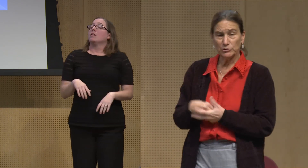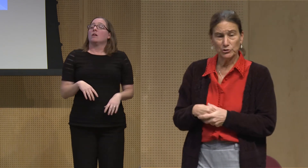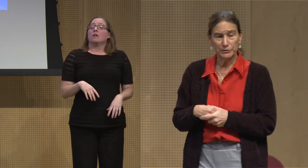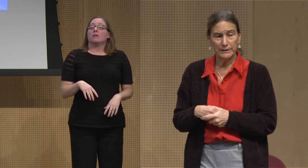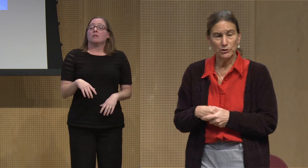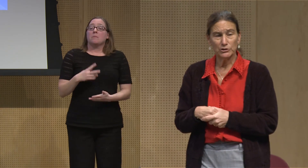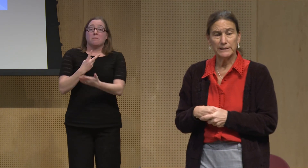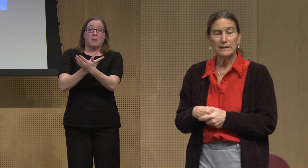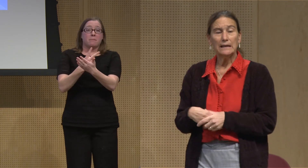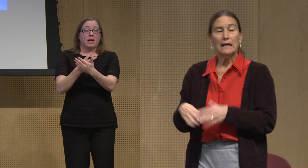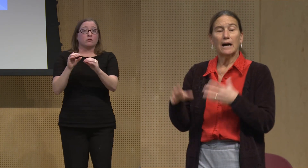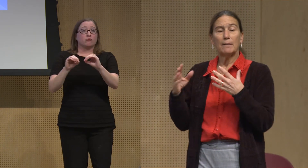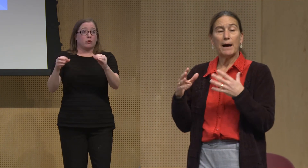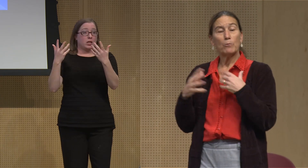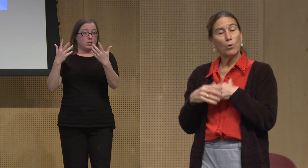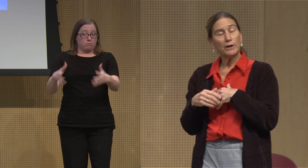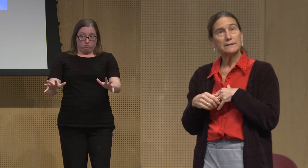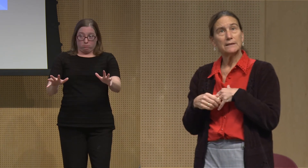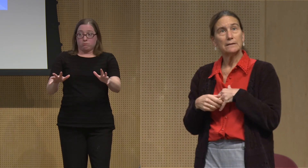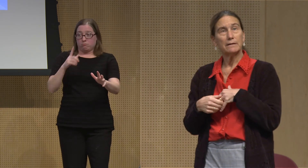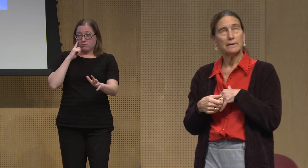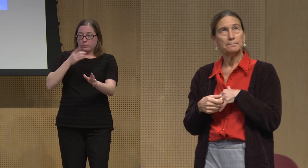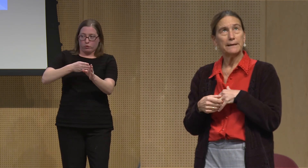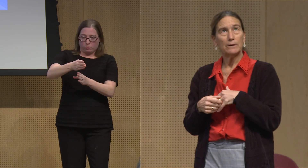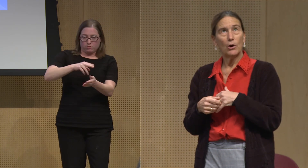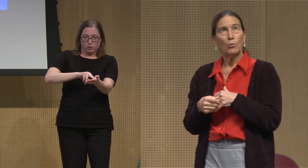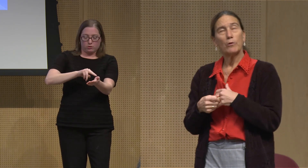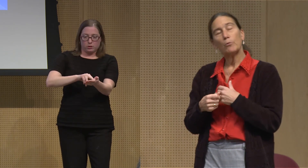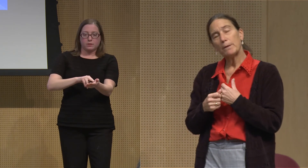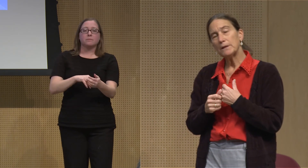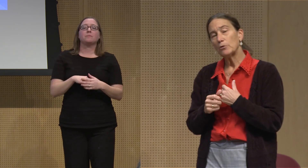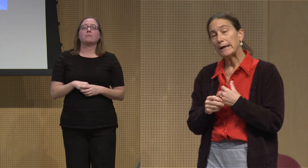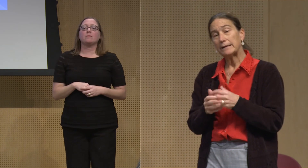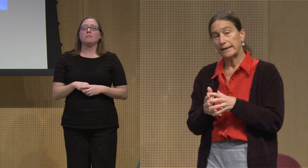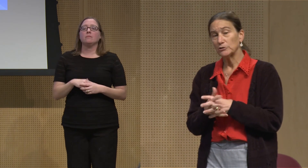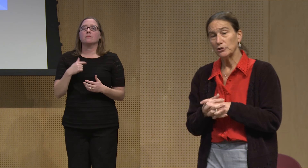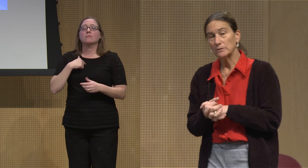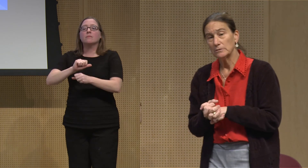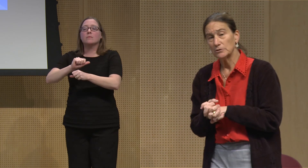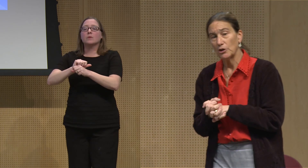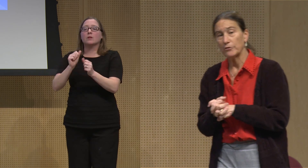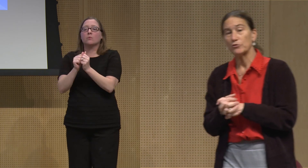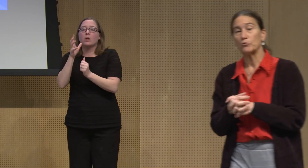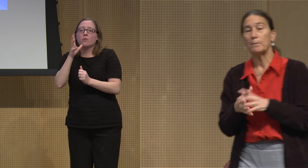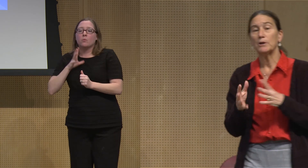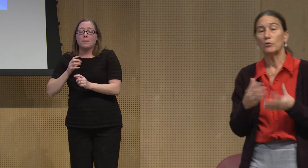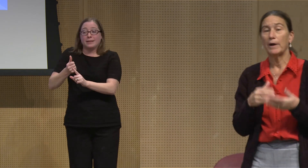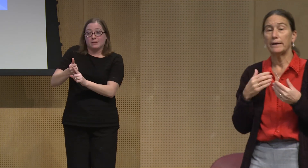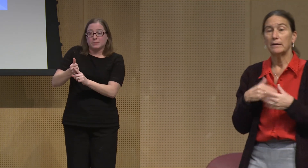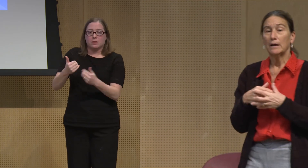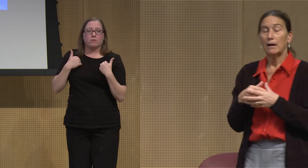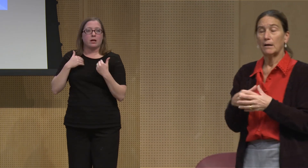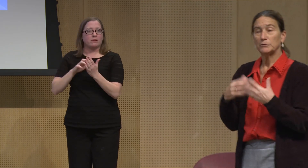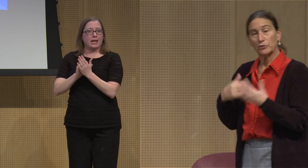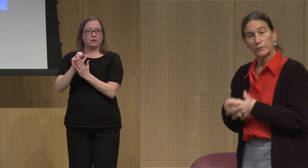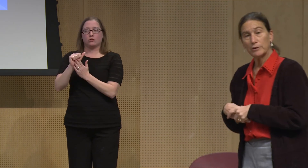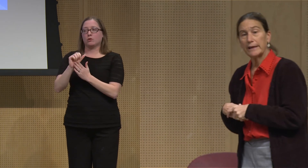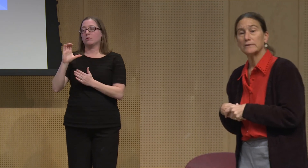IN NURSING. UM, I WORKED WITH WOMEN WHO HAD CANCER, SO THIS IS WOMEN WHO HAD, UM, CERVICAL CANCER